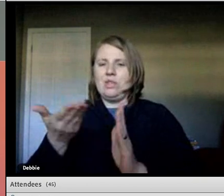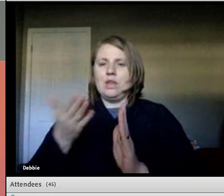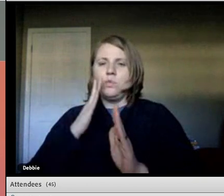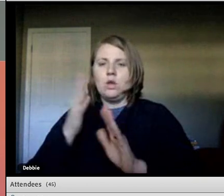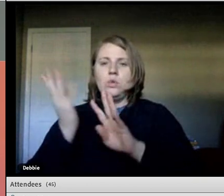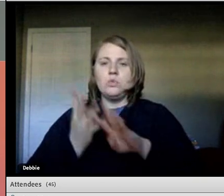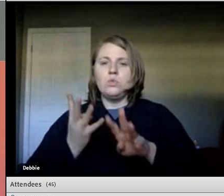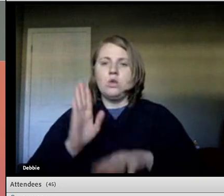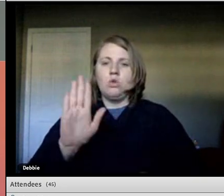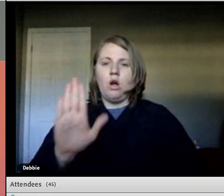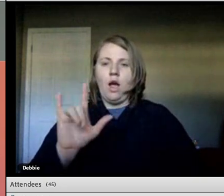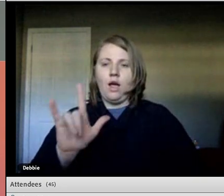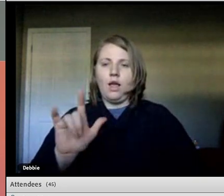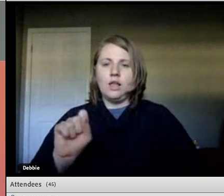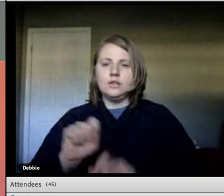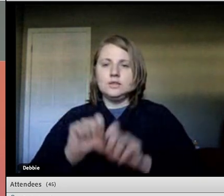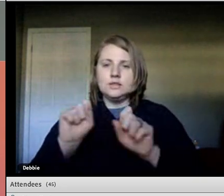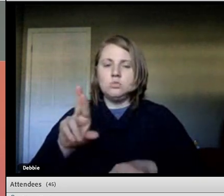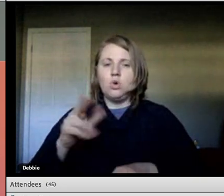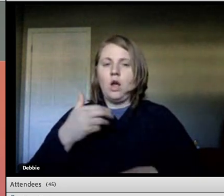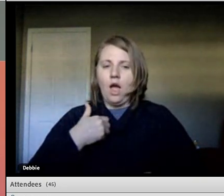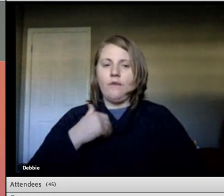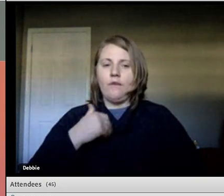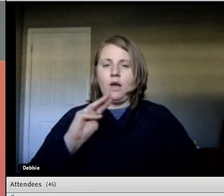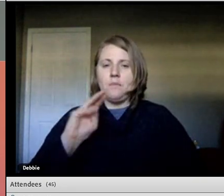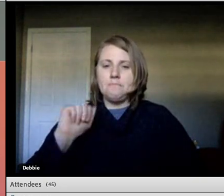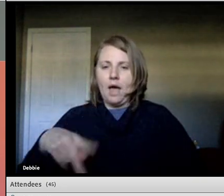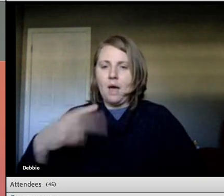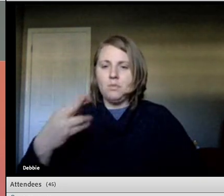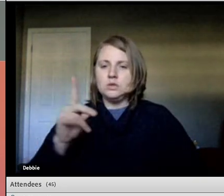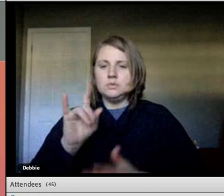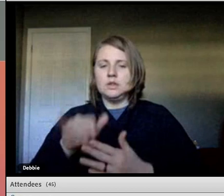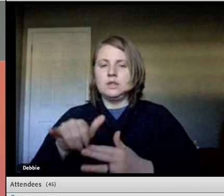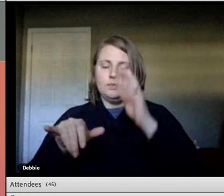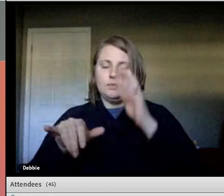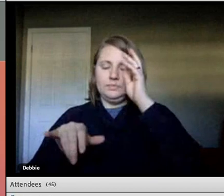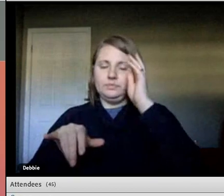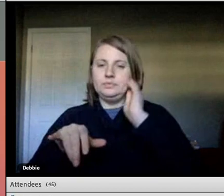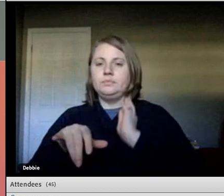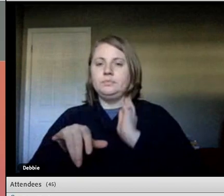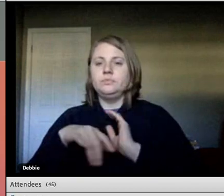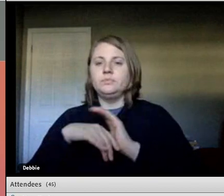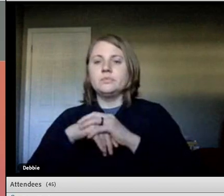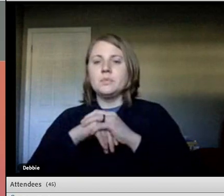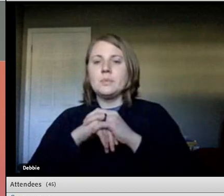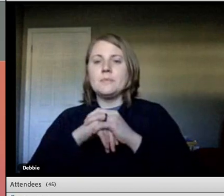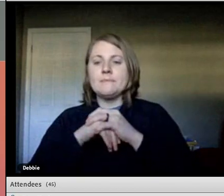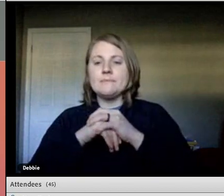or they have a map, something like that. They're sort of freestanding.